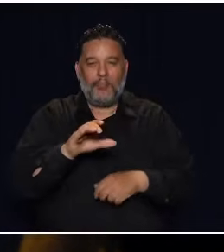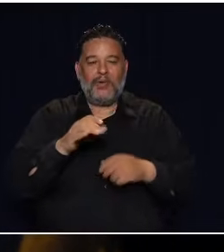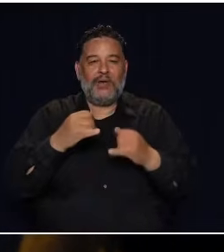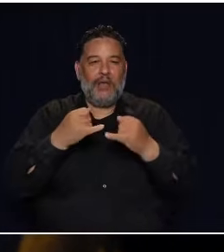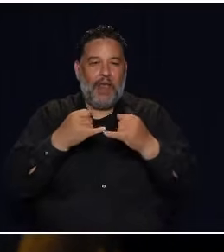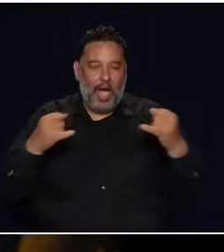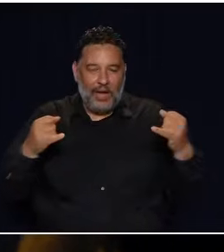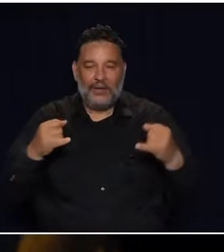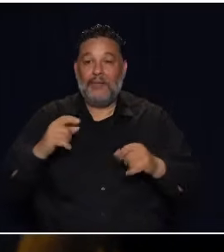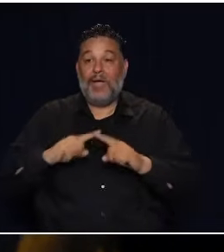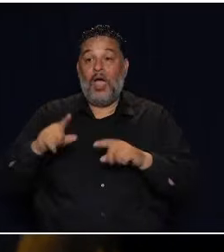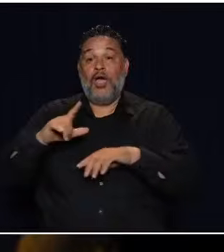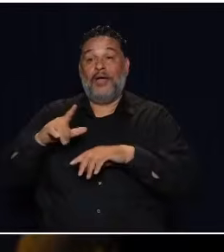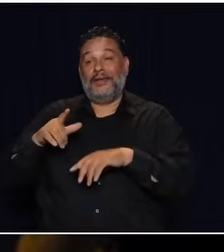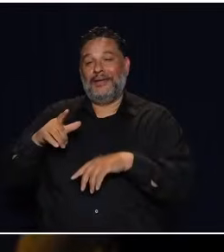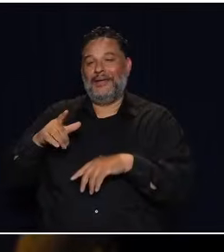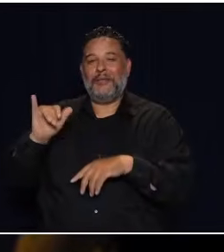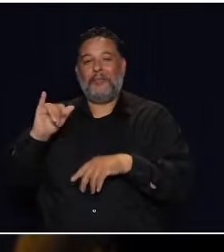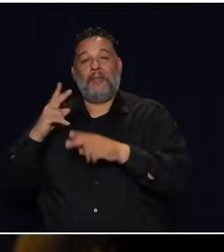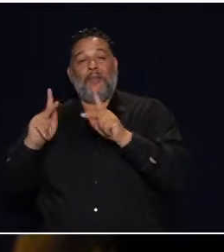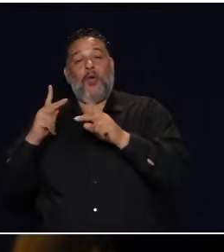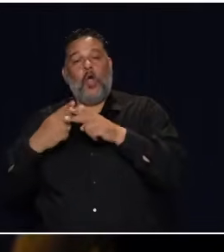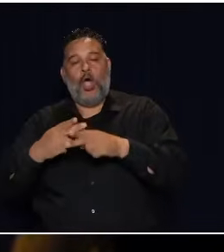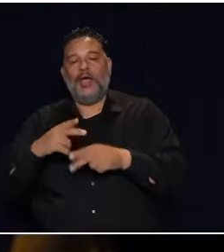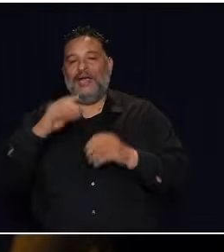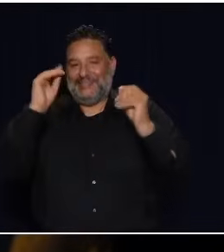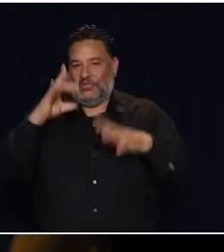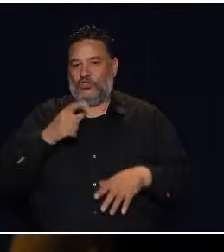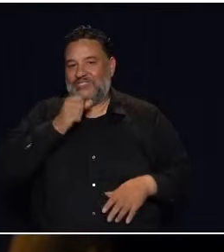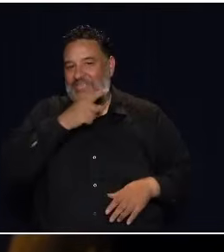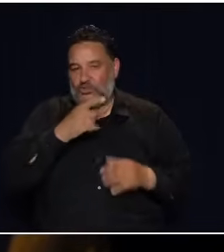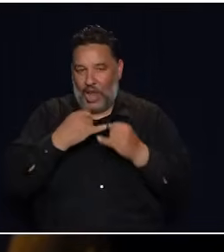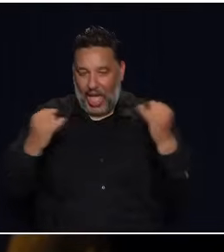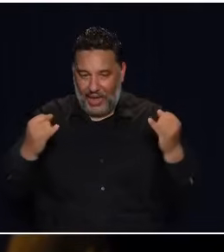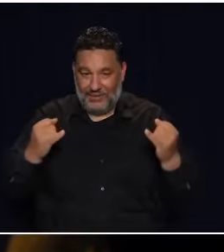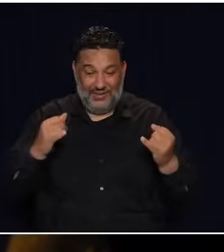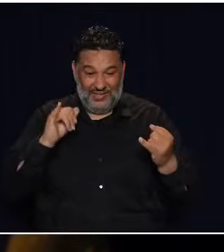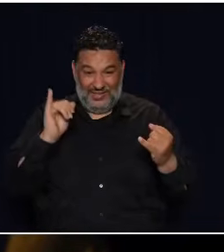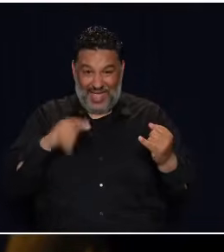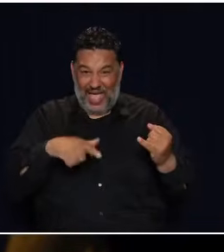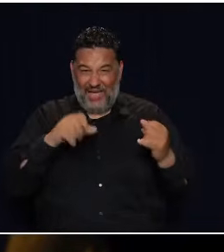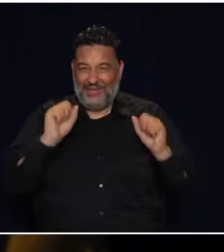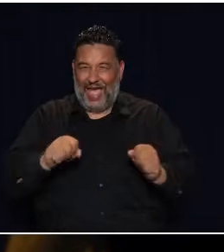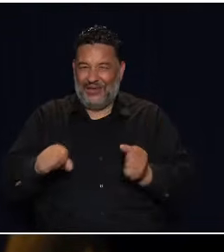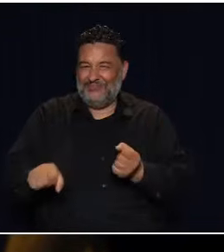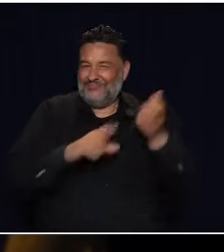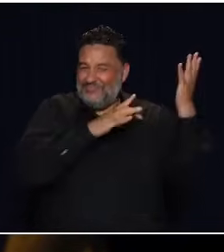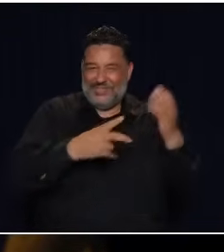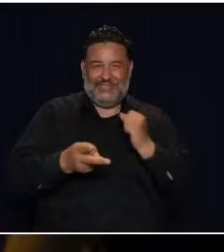TAXPAYER RESOURCES.